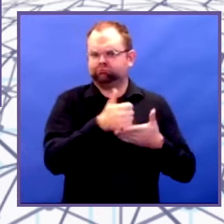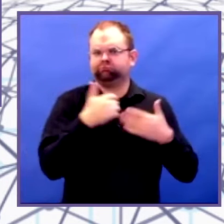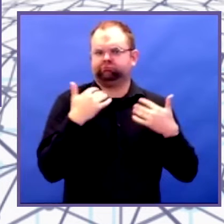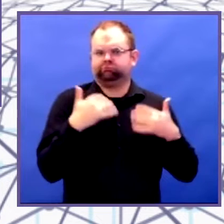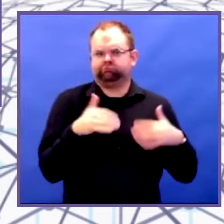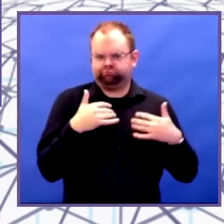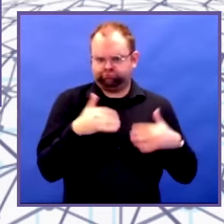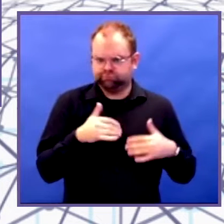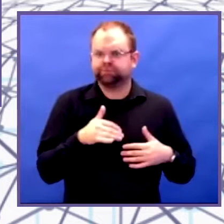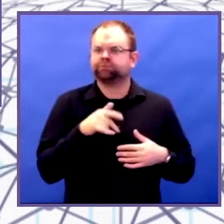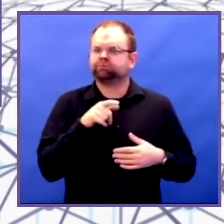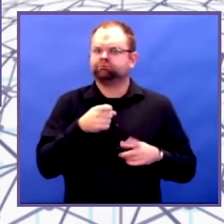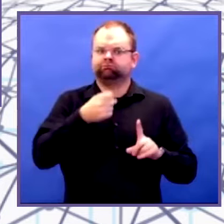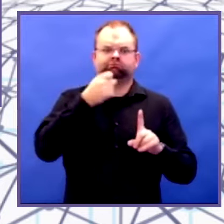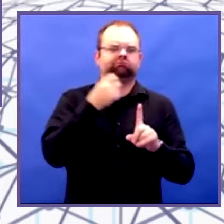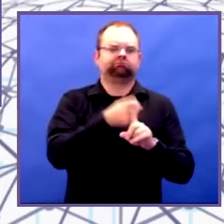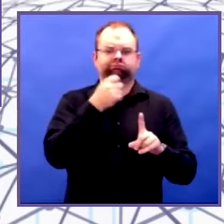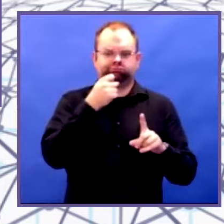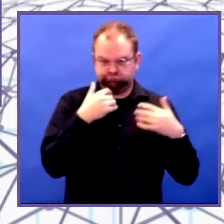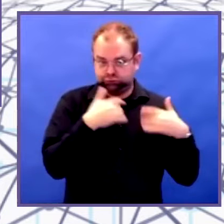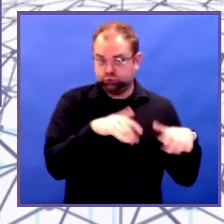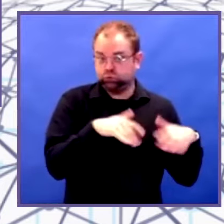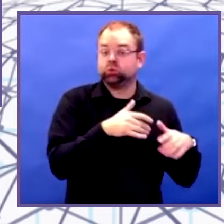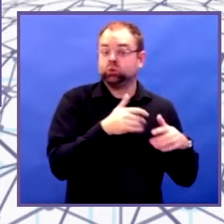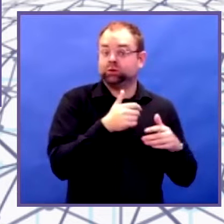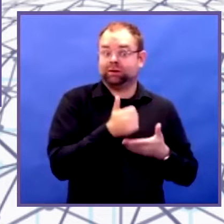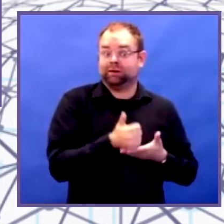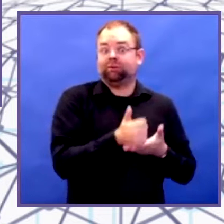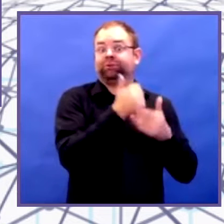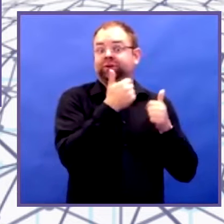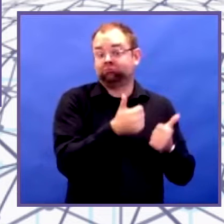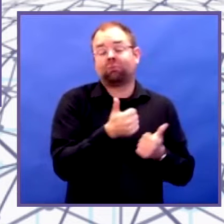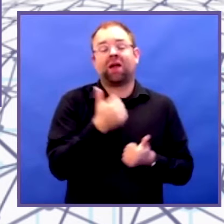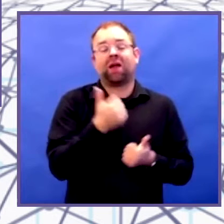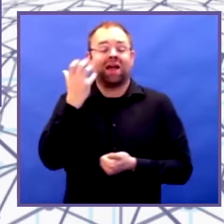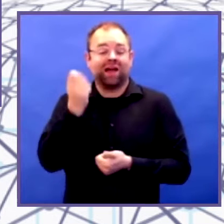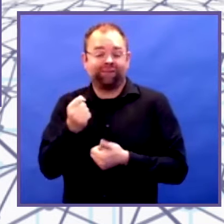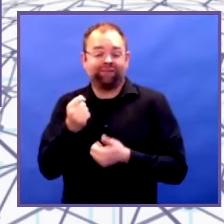Parents spoke of long waits between assessment and provision, or having to drive hours to